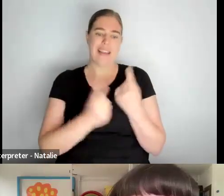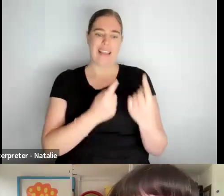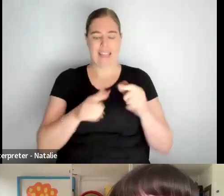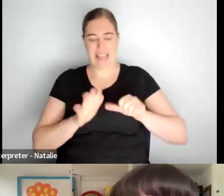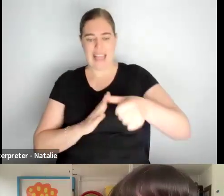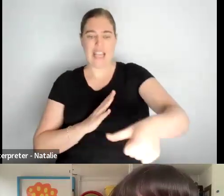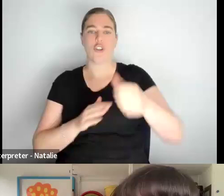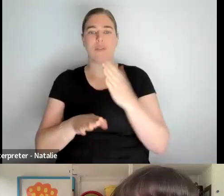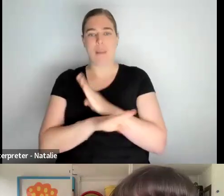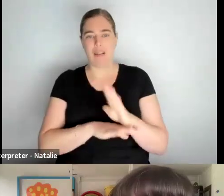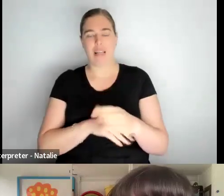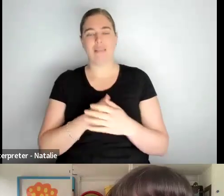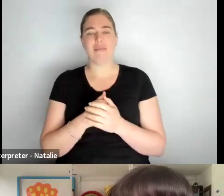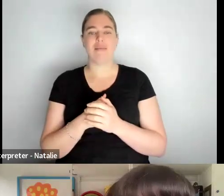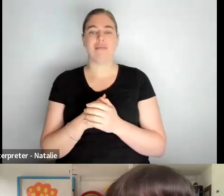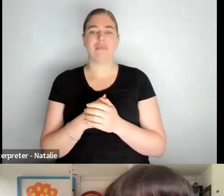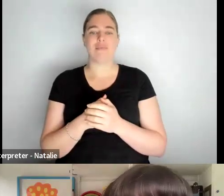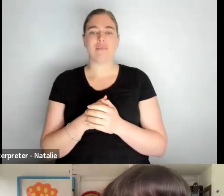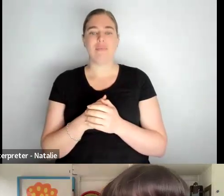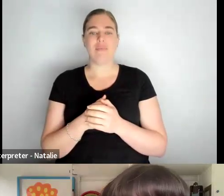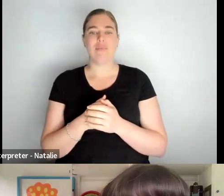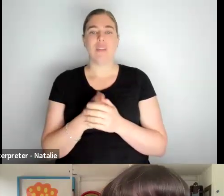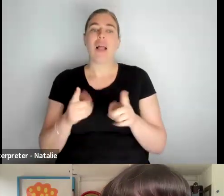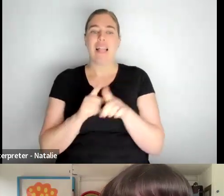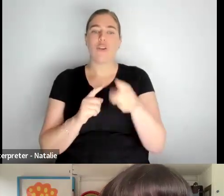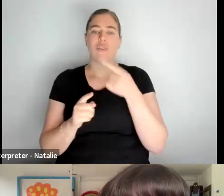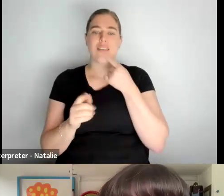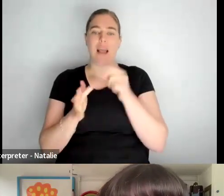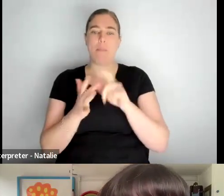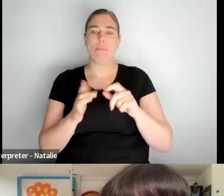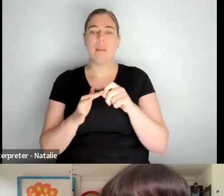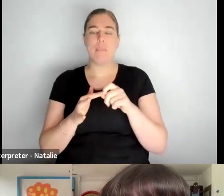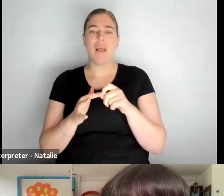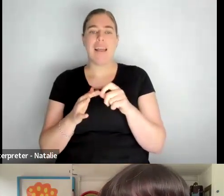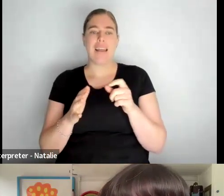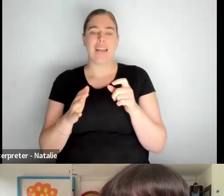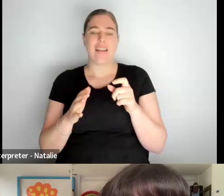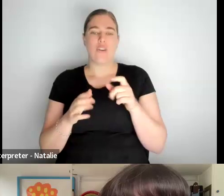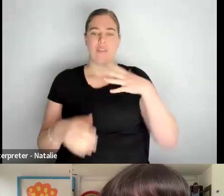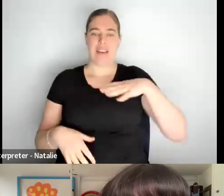Also, I feel like, yeah, as you said, it takes a village to go through